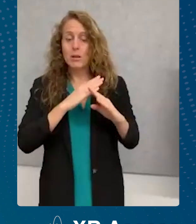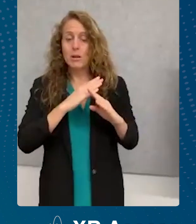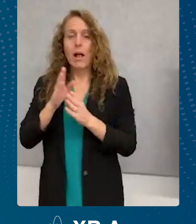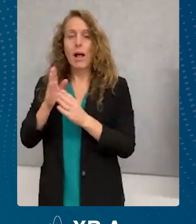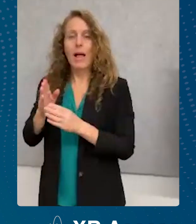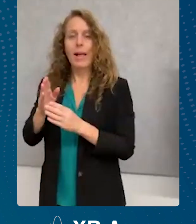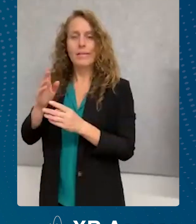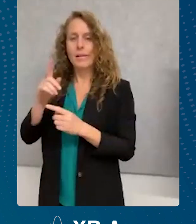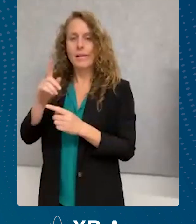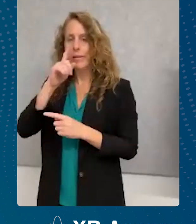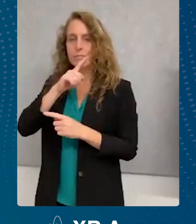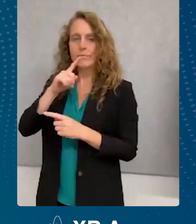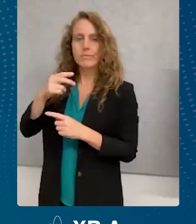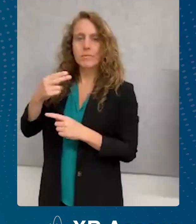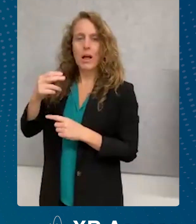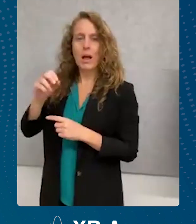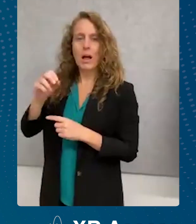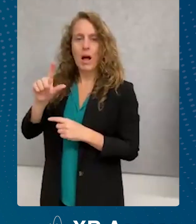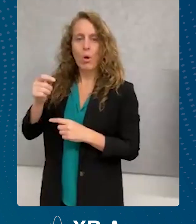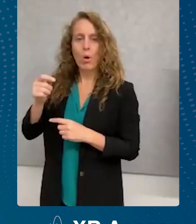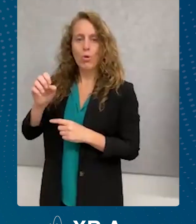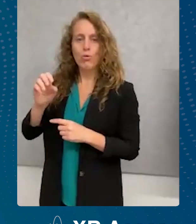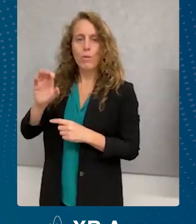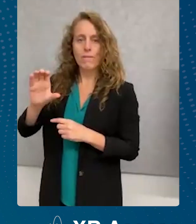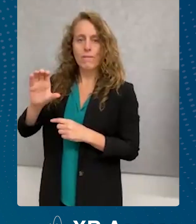And the purpose of including these images,